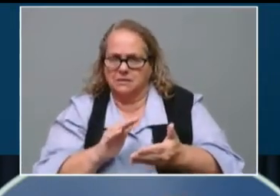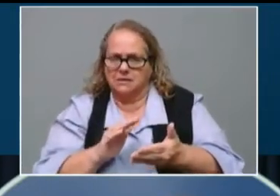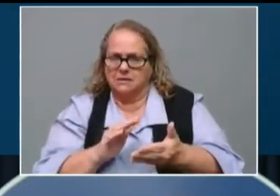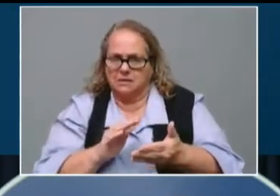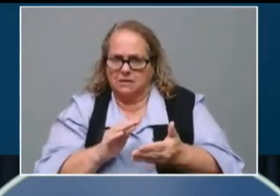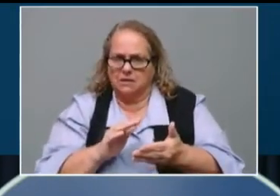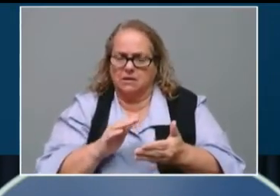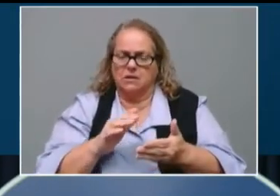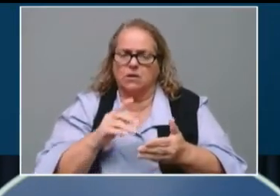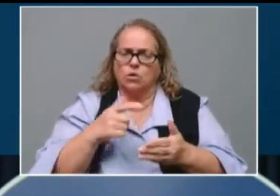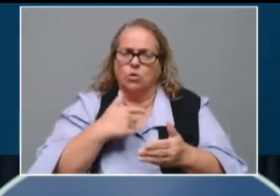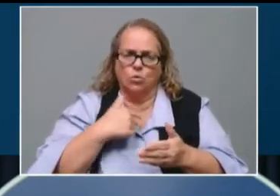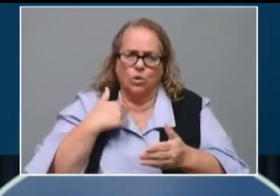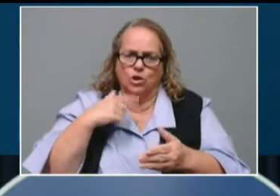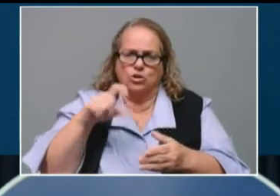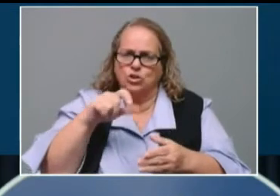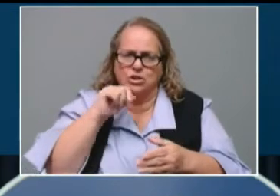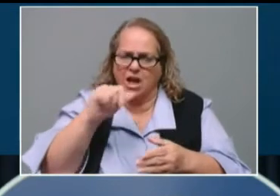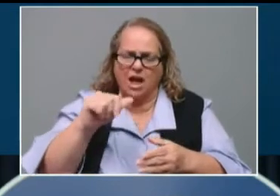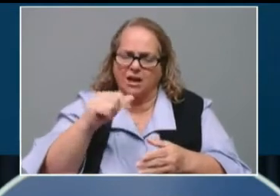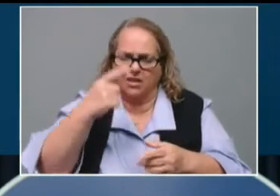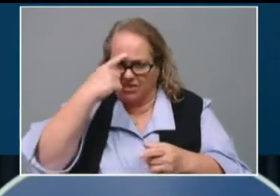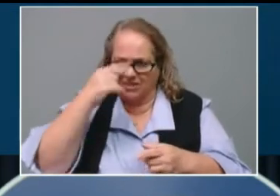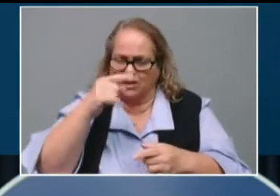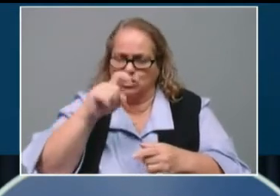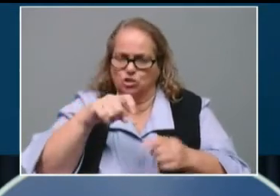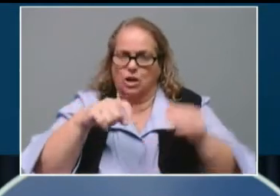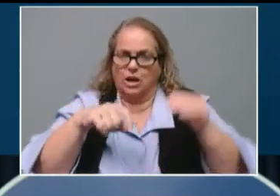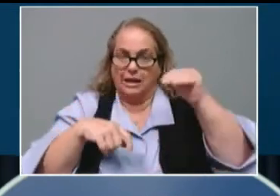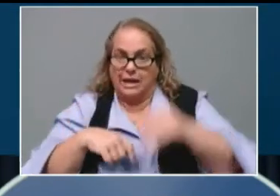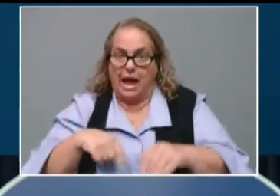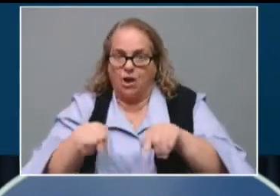that it was earlier but still continuing to decrease. Um I was a